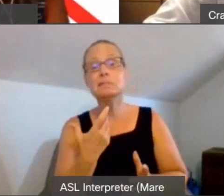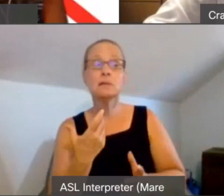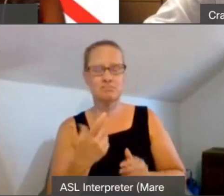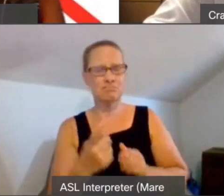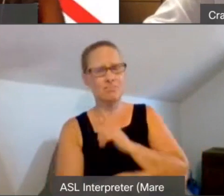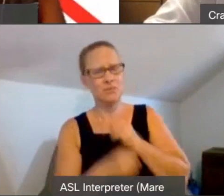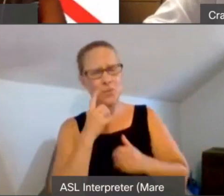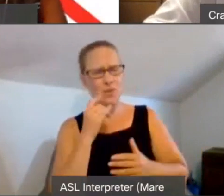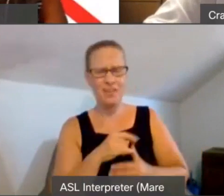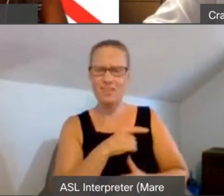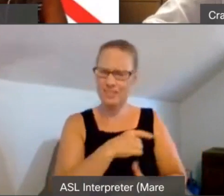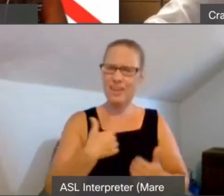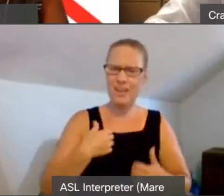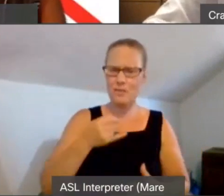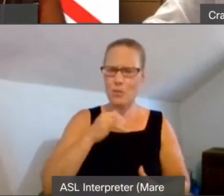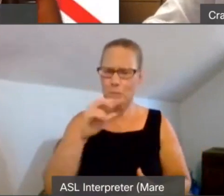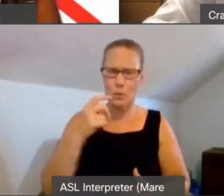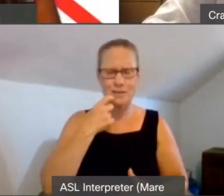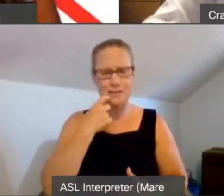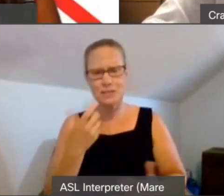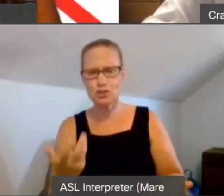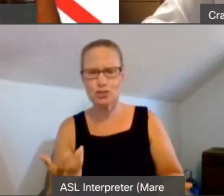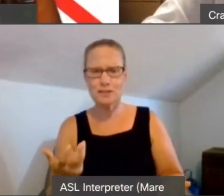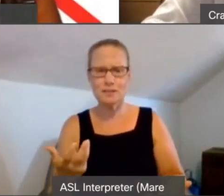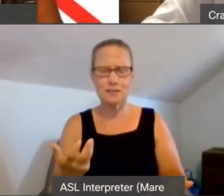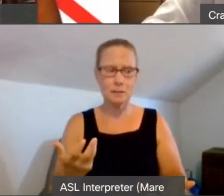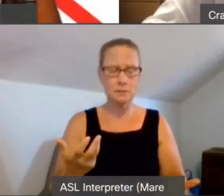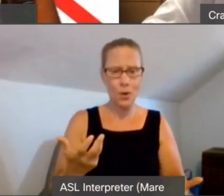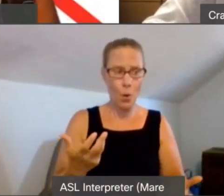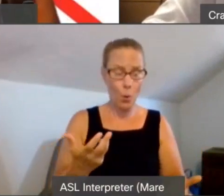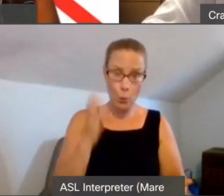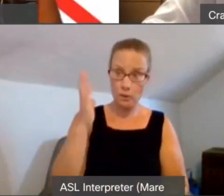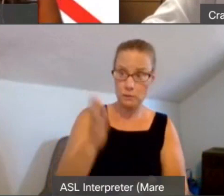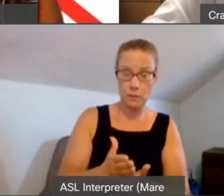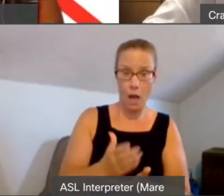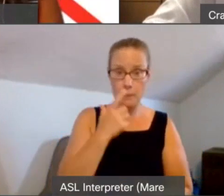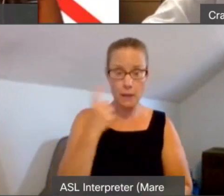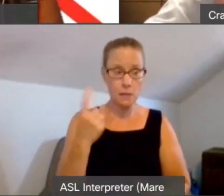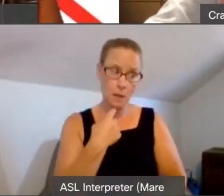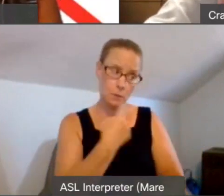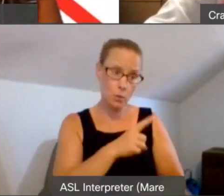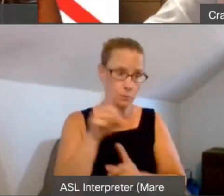and they're not gonna stop using opioids just because the guy with glasses and ties told them to go to a clinic and get some medicine I mean,